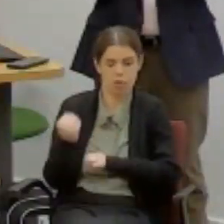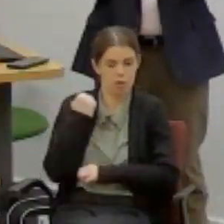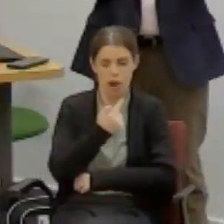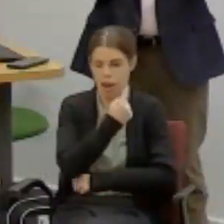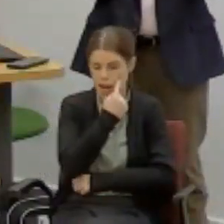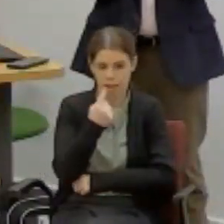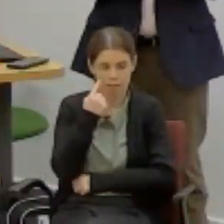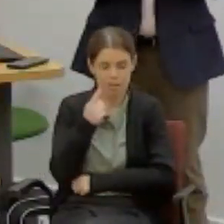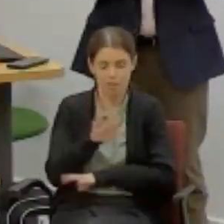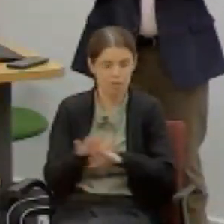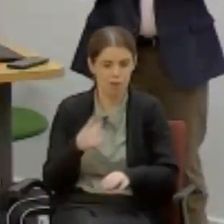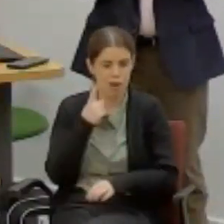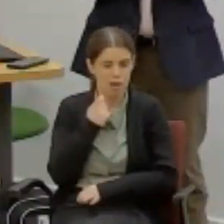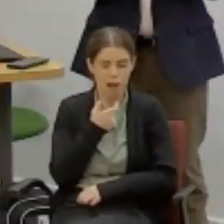particularly not young people as we get older.